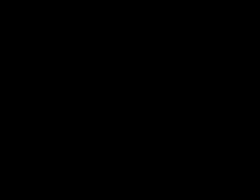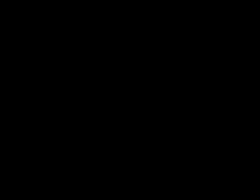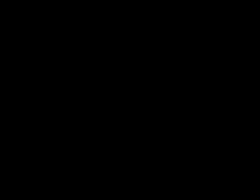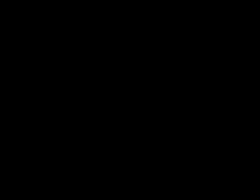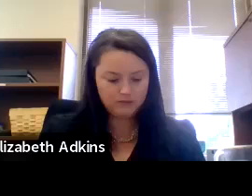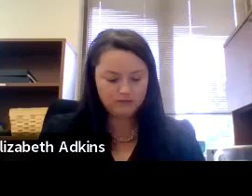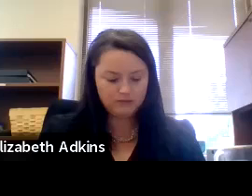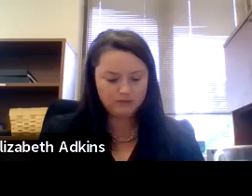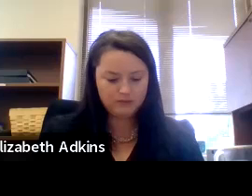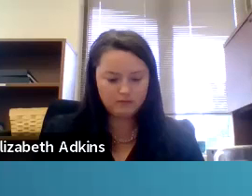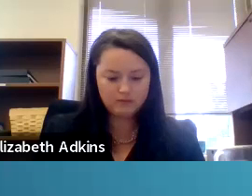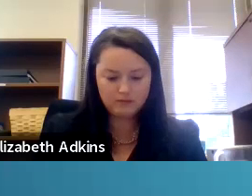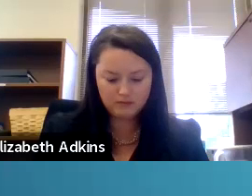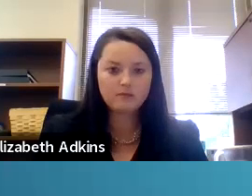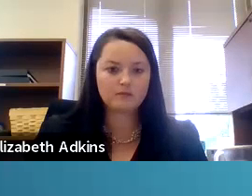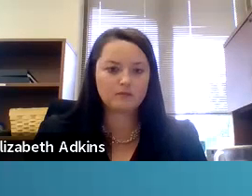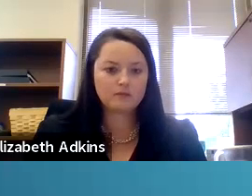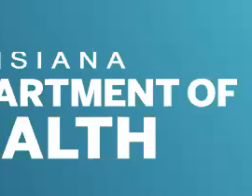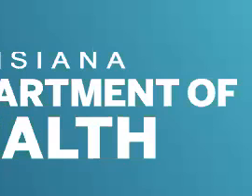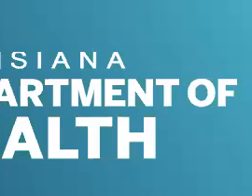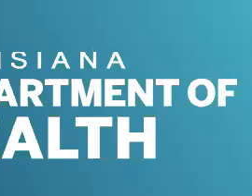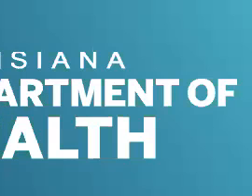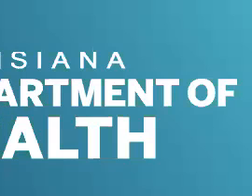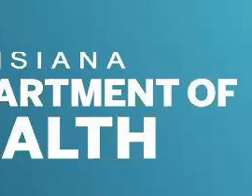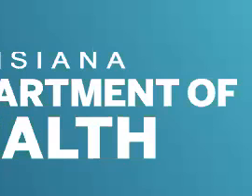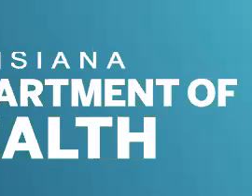But we can get started